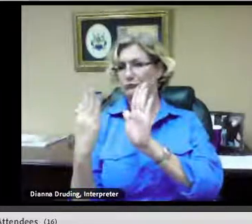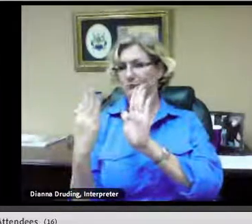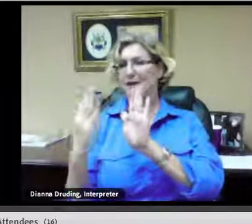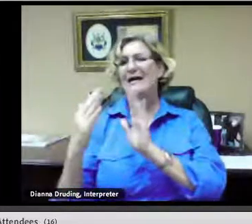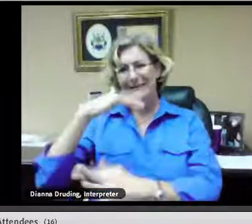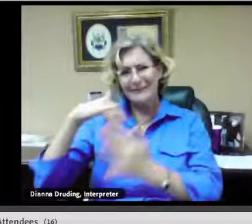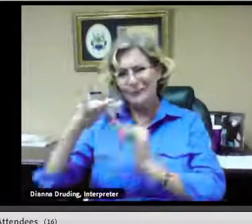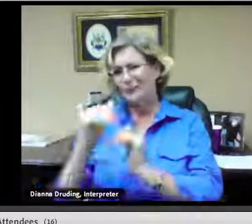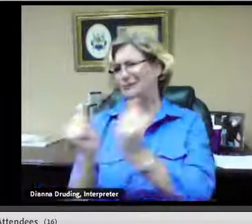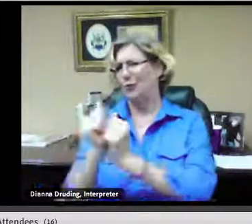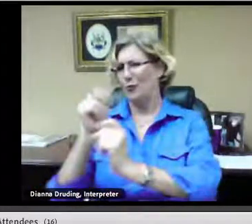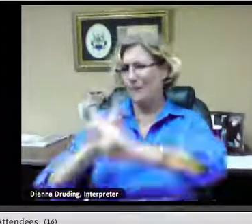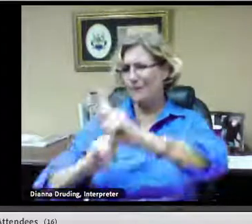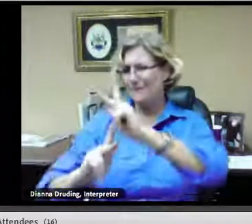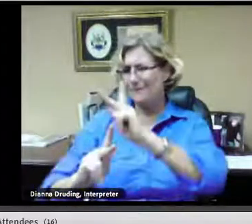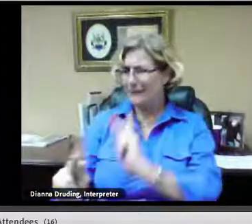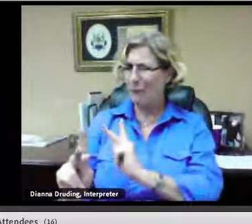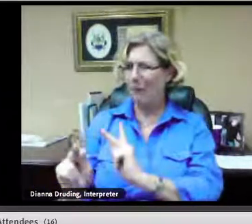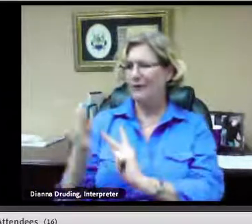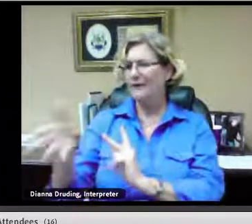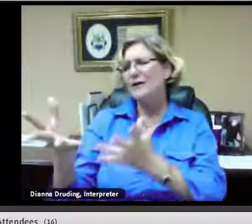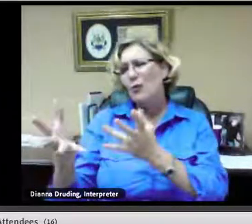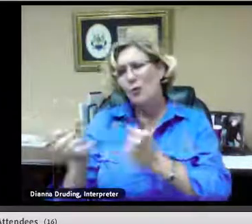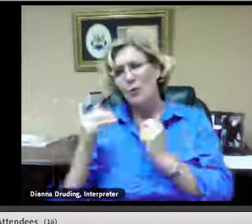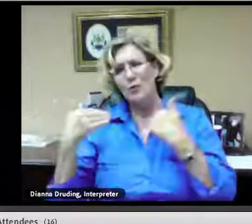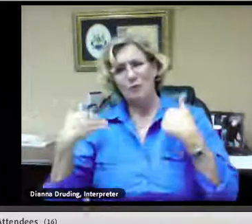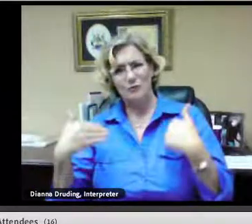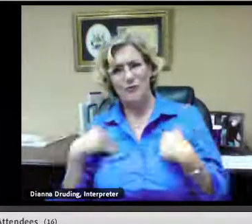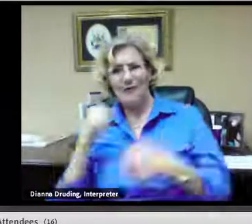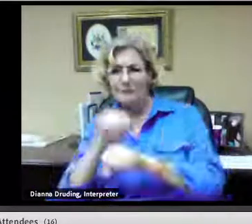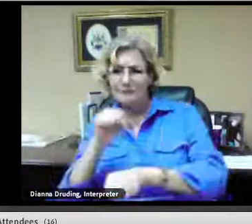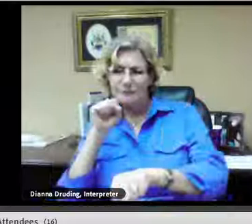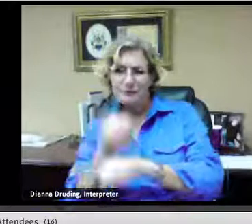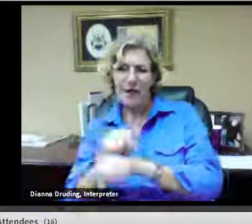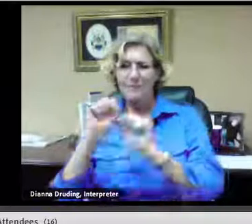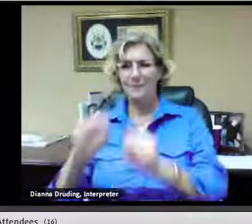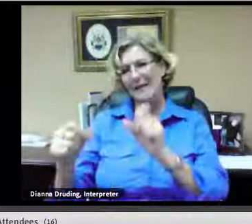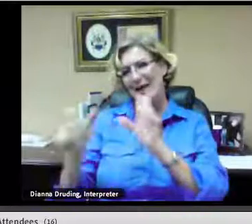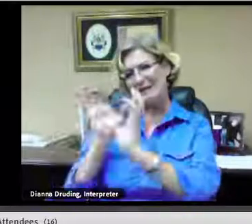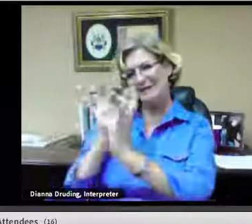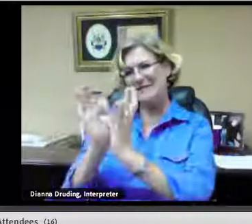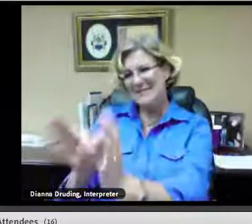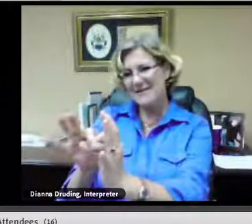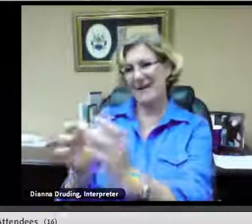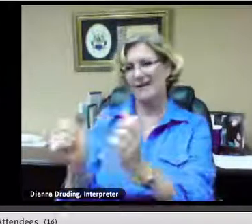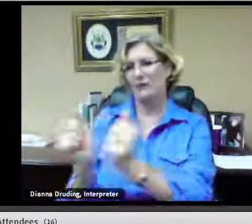He wants to have that job where he can, you know, connect with people and be with, you know, an organization,